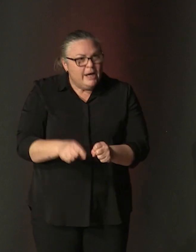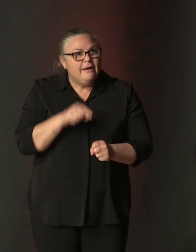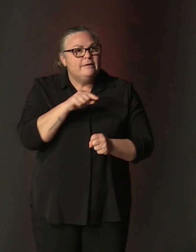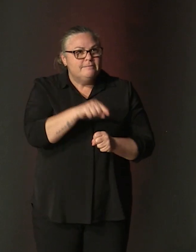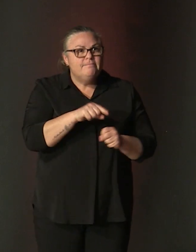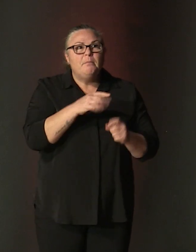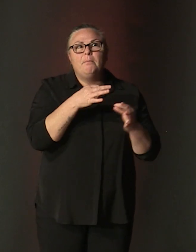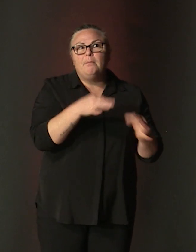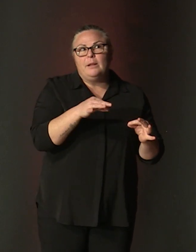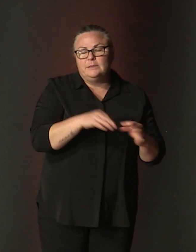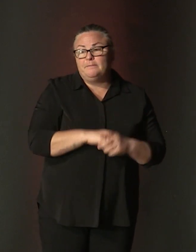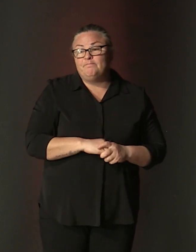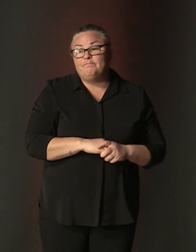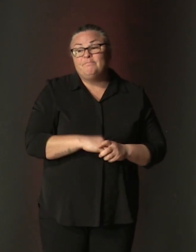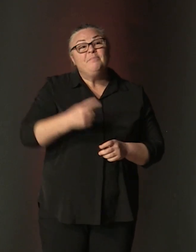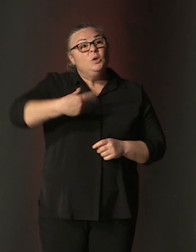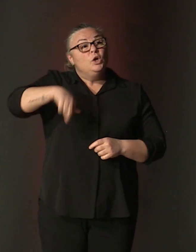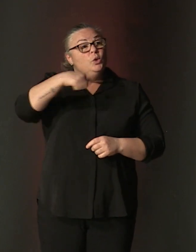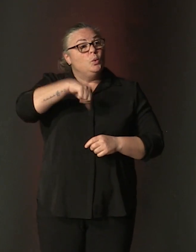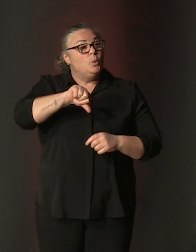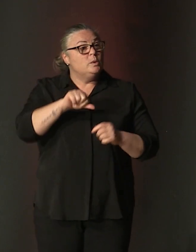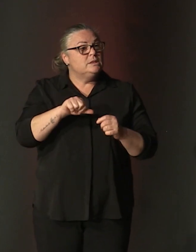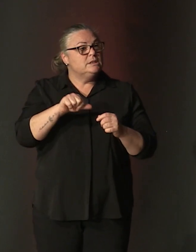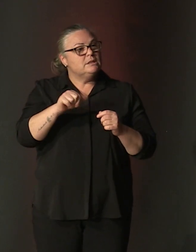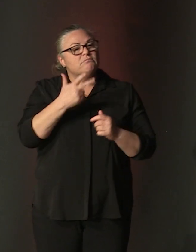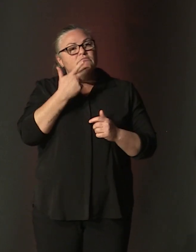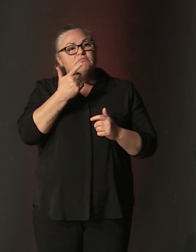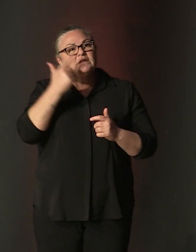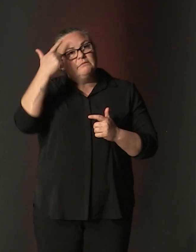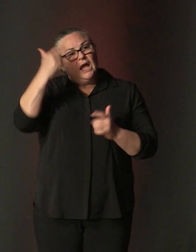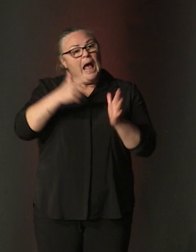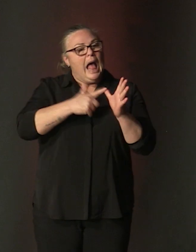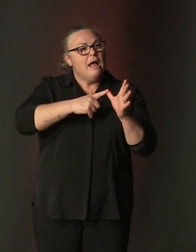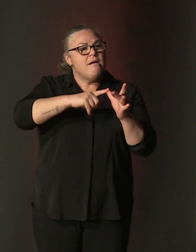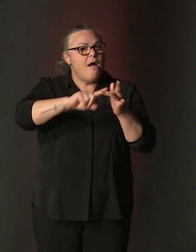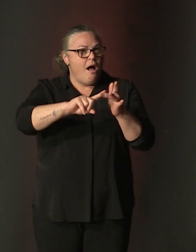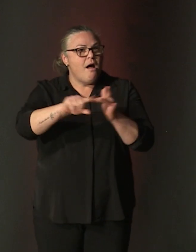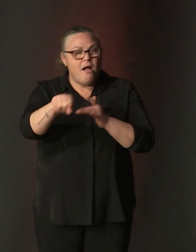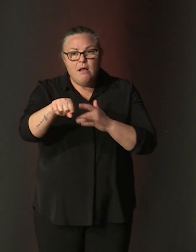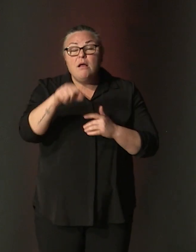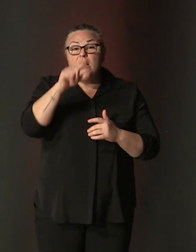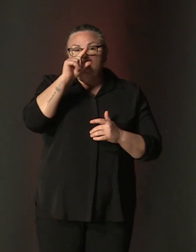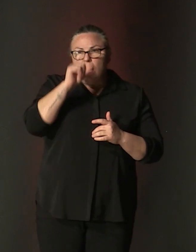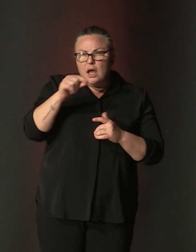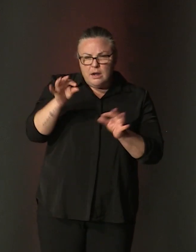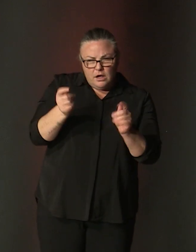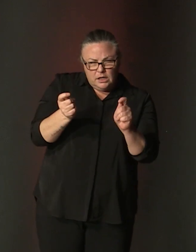The next step is then to use artificial intelligence to modify those enzymes, tweak them a little bit here,